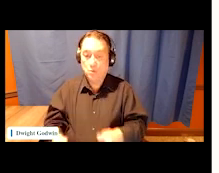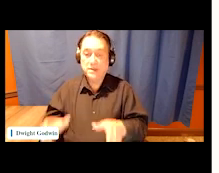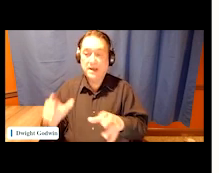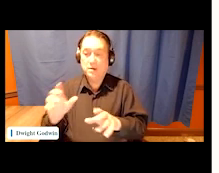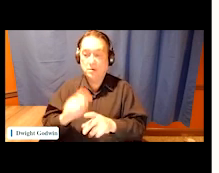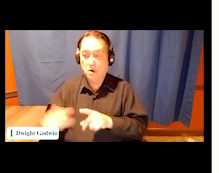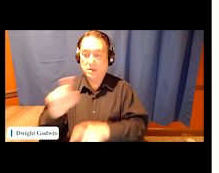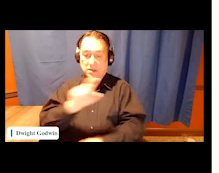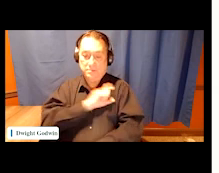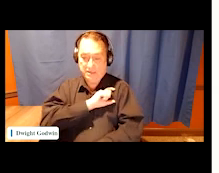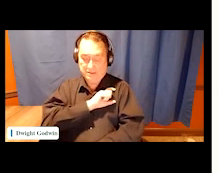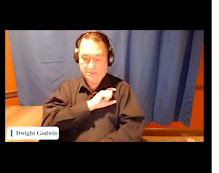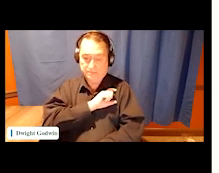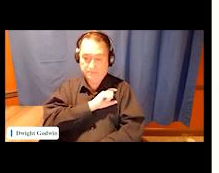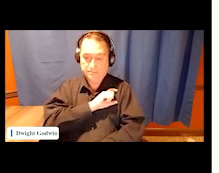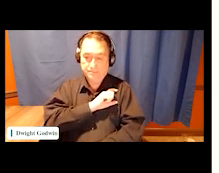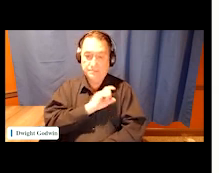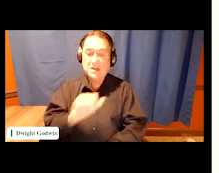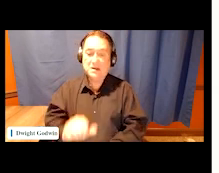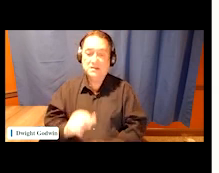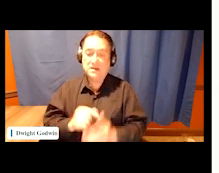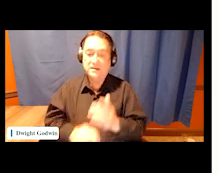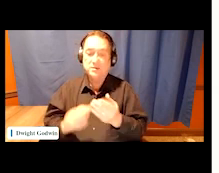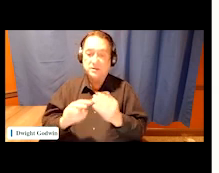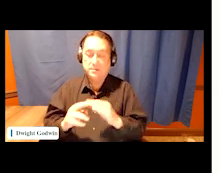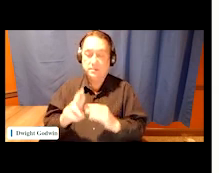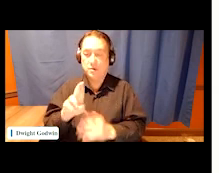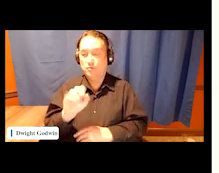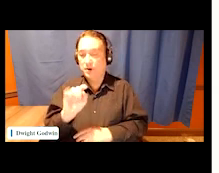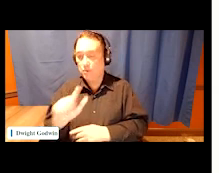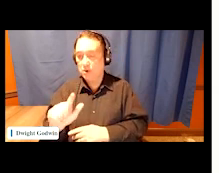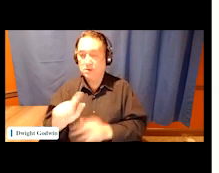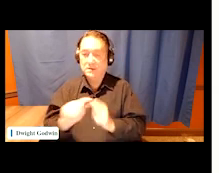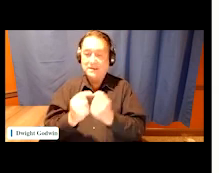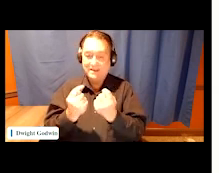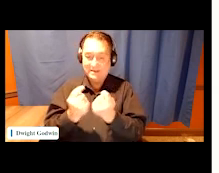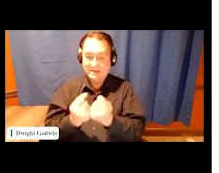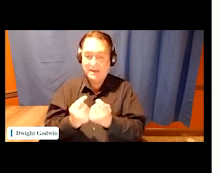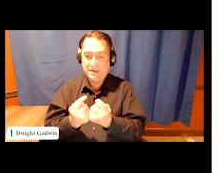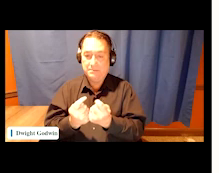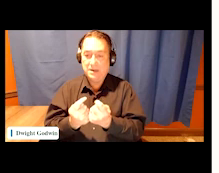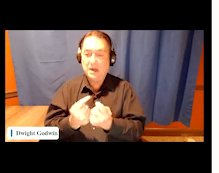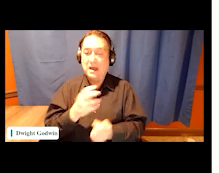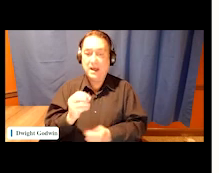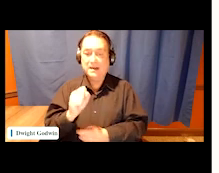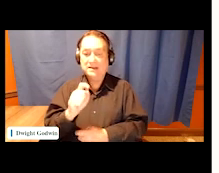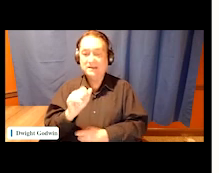And that is what the Community Renewal Team agency in Hartford, and Stephanie, will talk more with you about that.